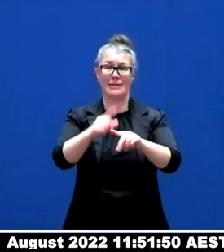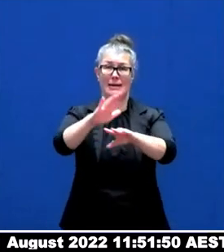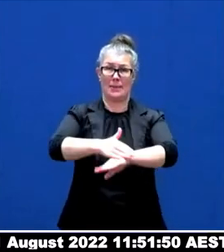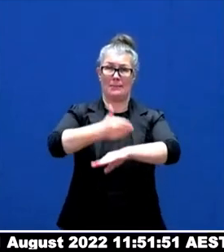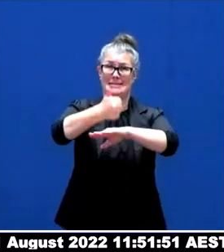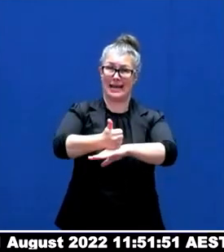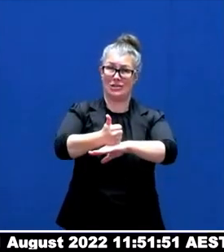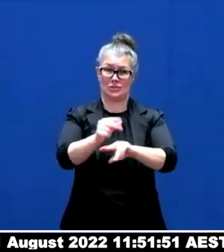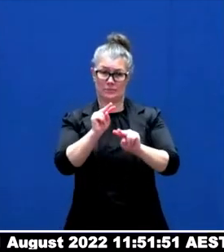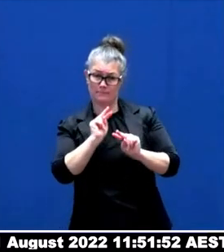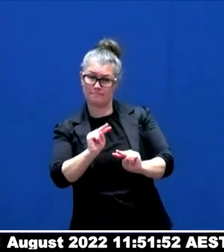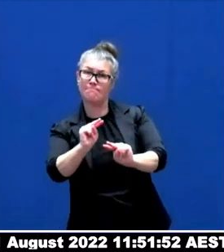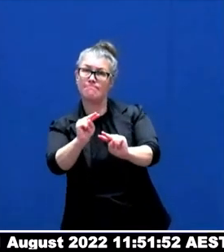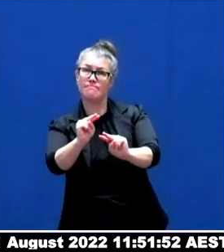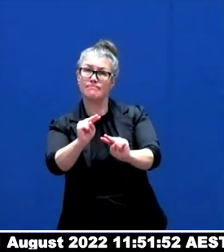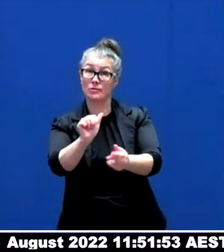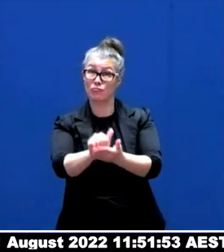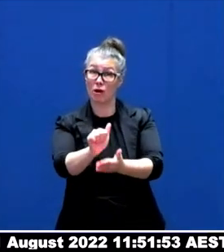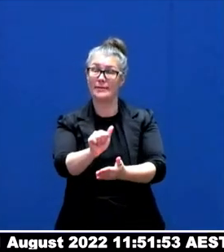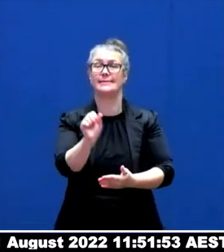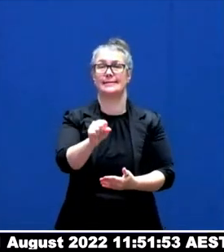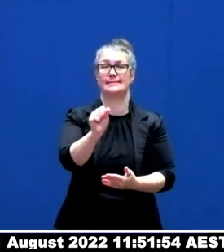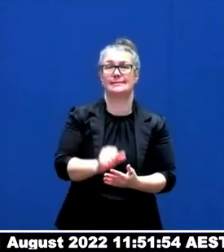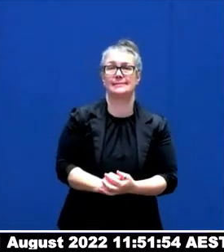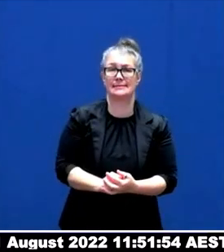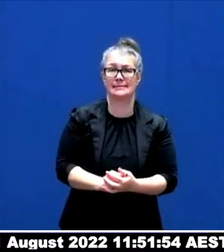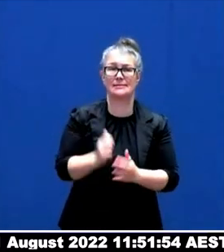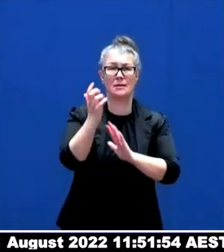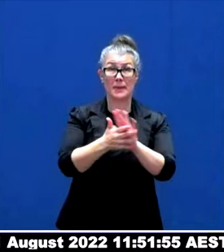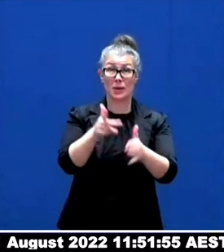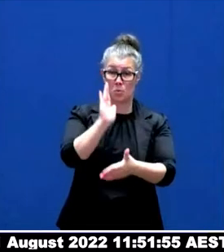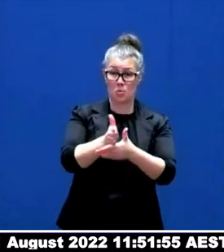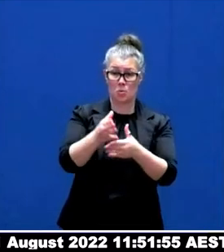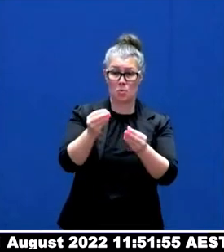Can you tell me, does that mean that you work to the National Agreement?